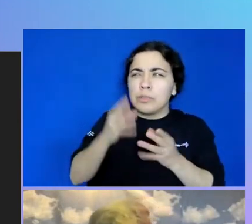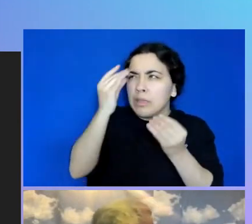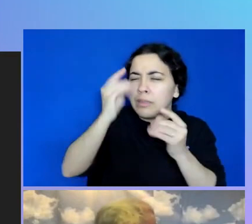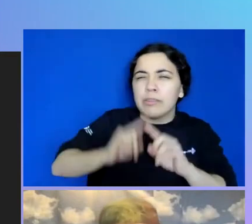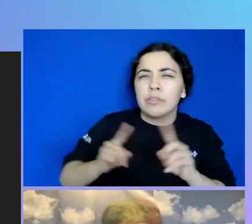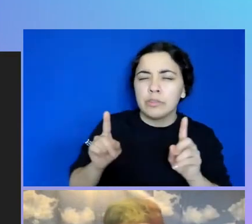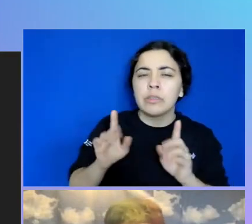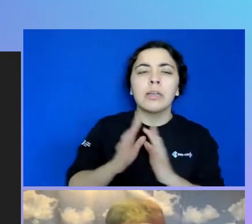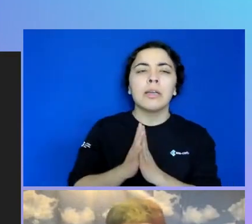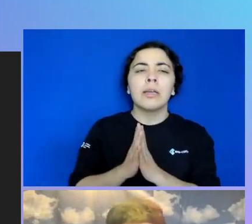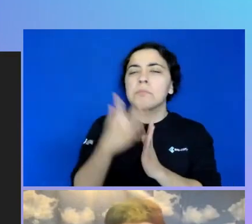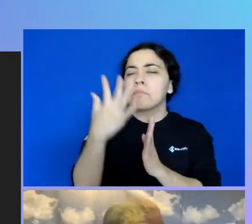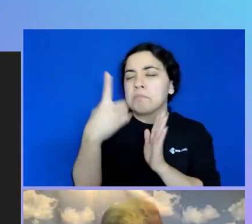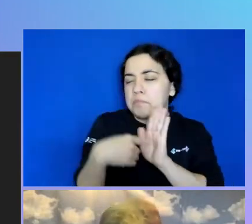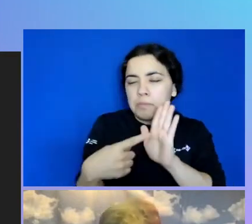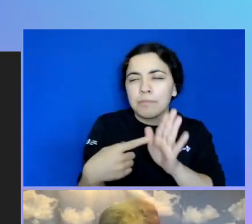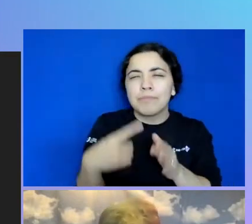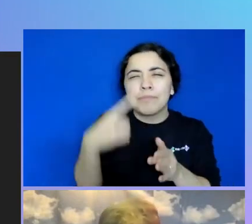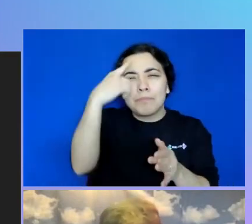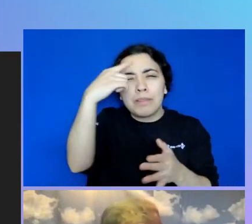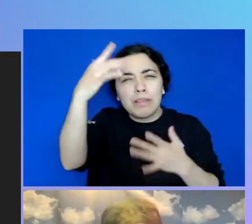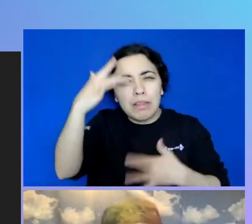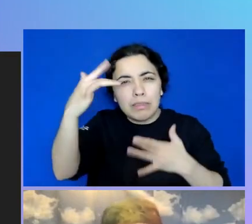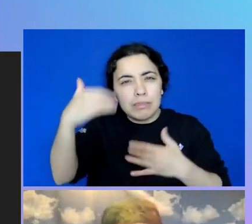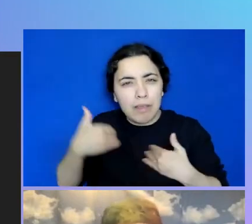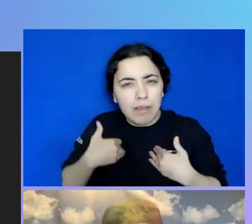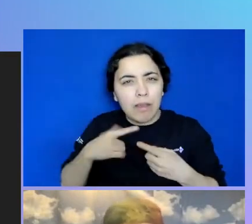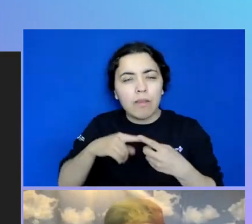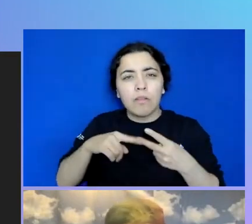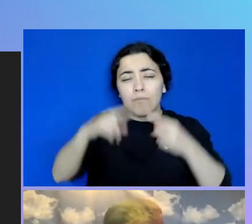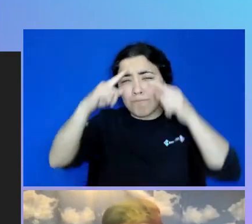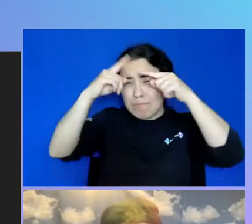illnesses or a cognitive